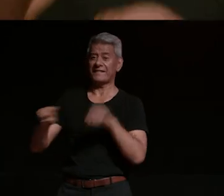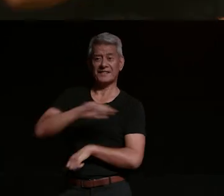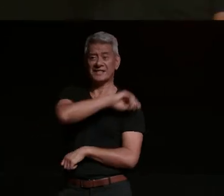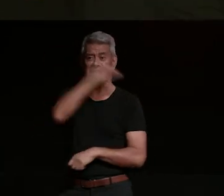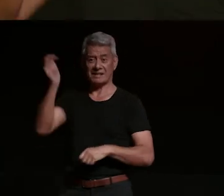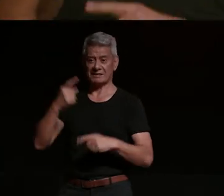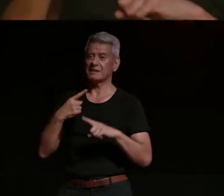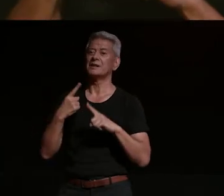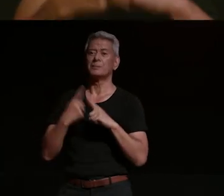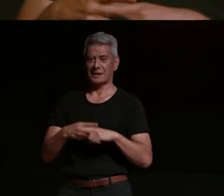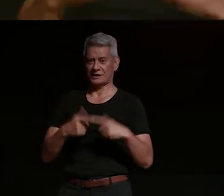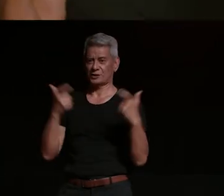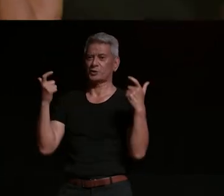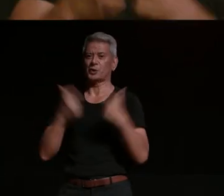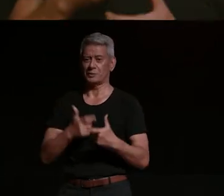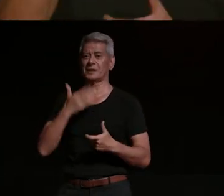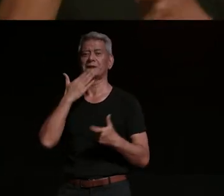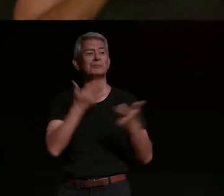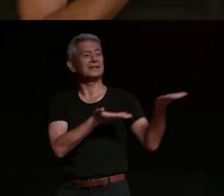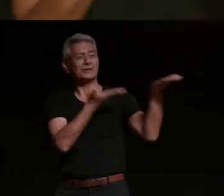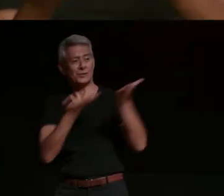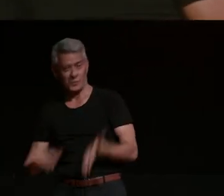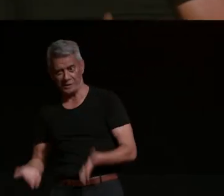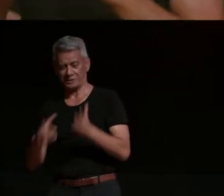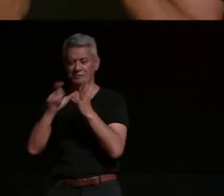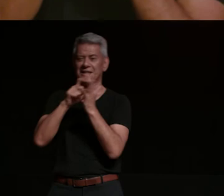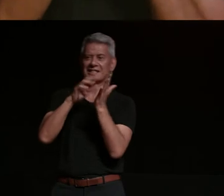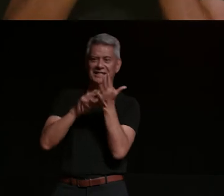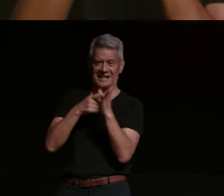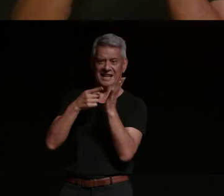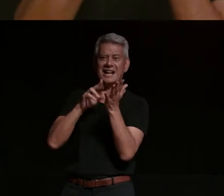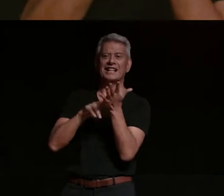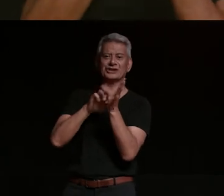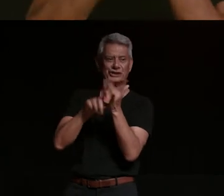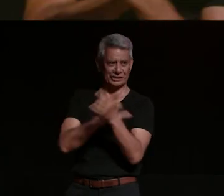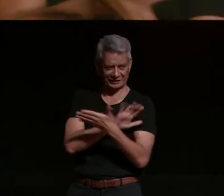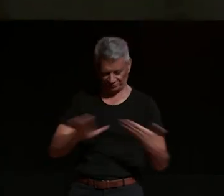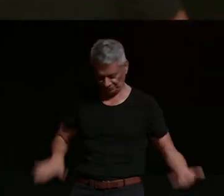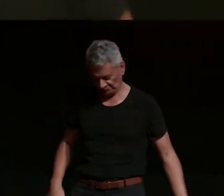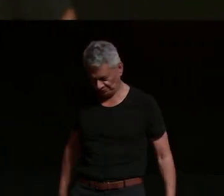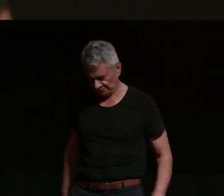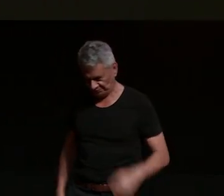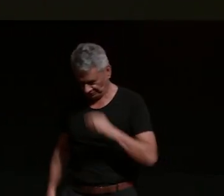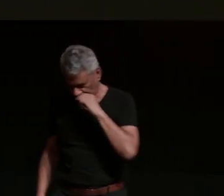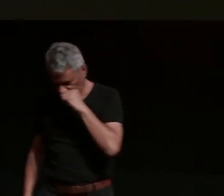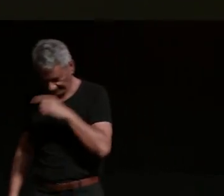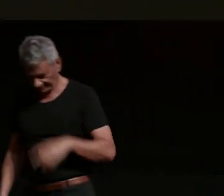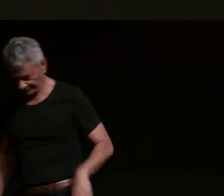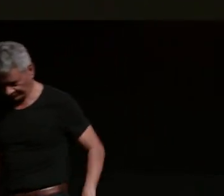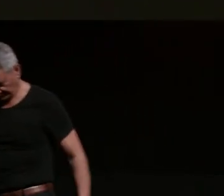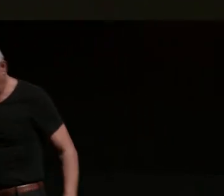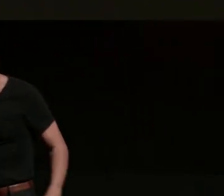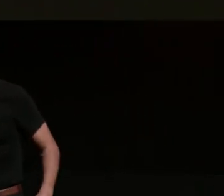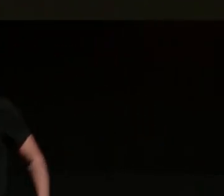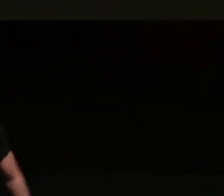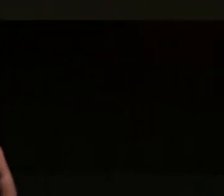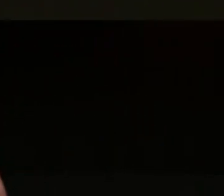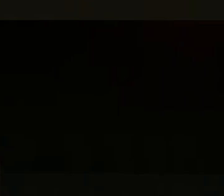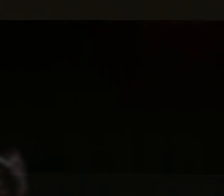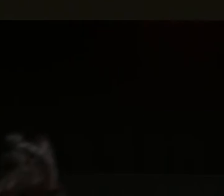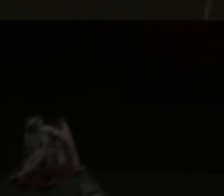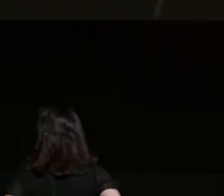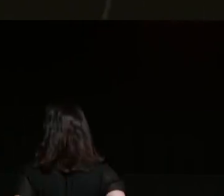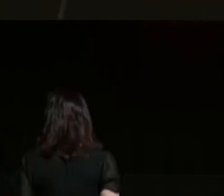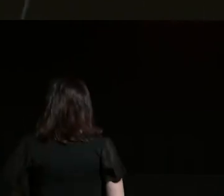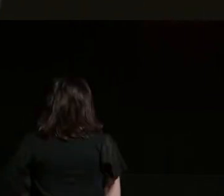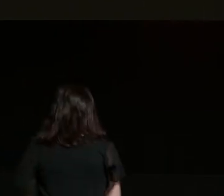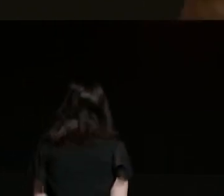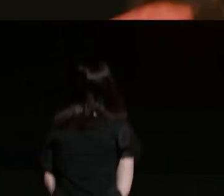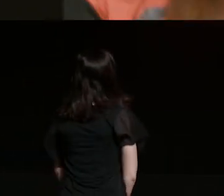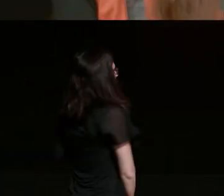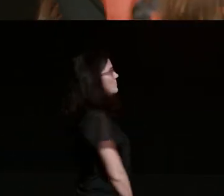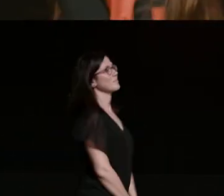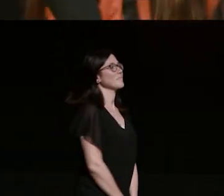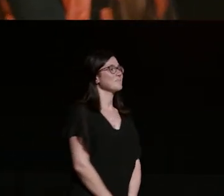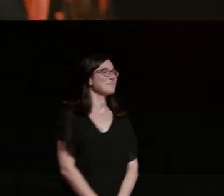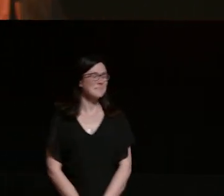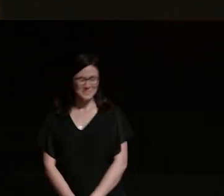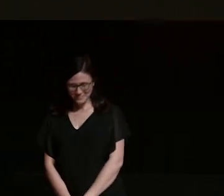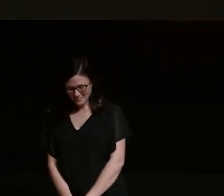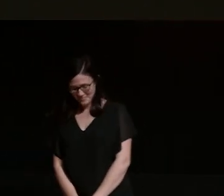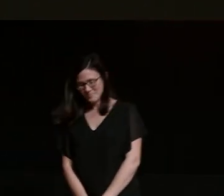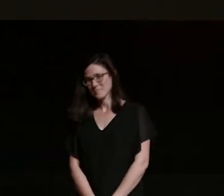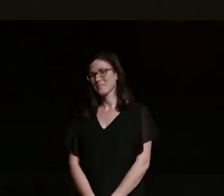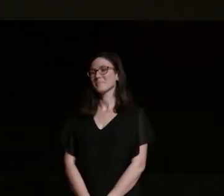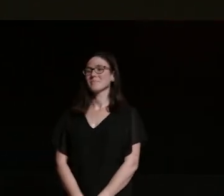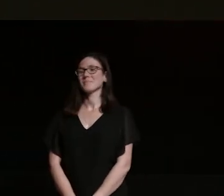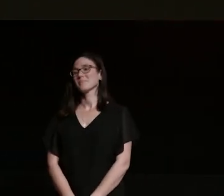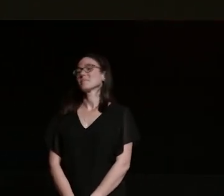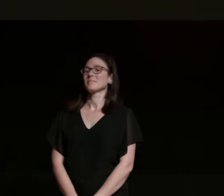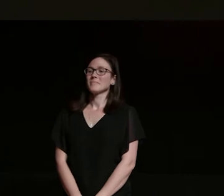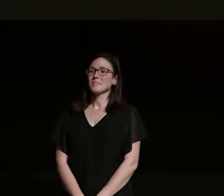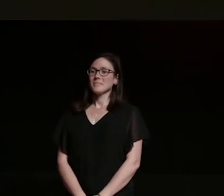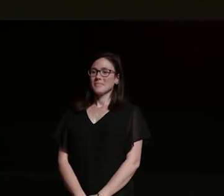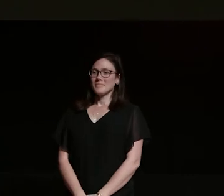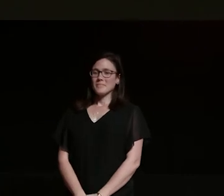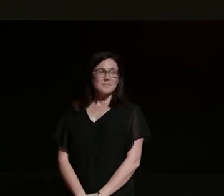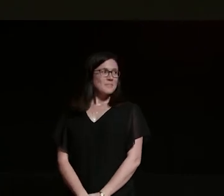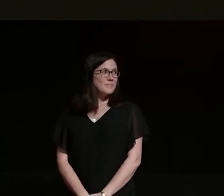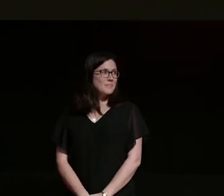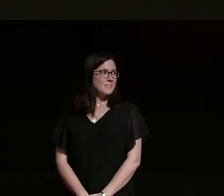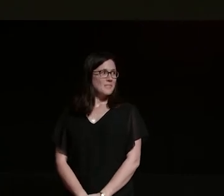so i want you guys to give the biggest warmest welcome please welcome the stage dina lynch